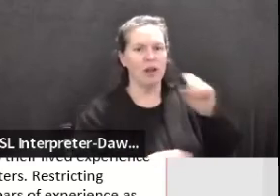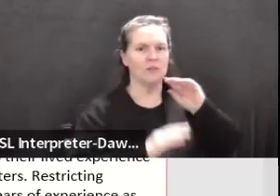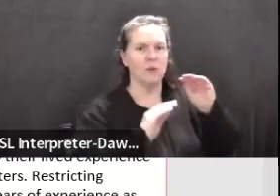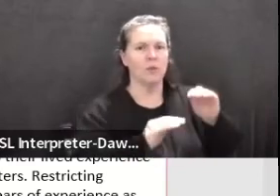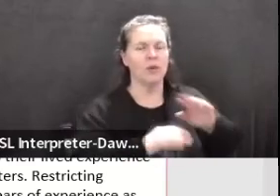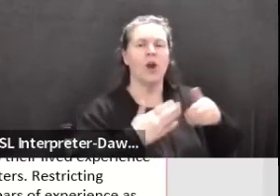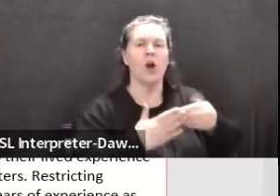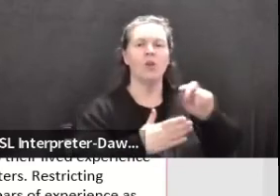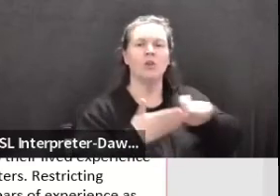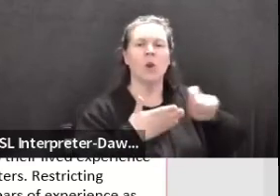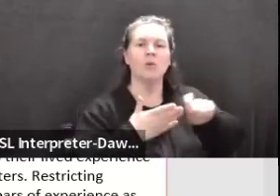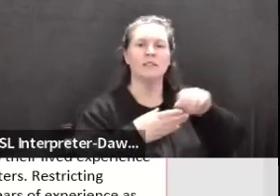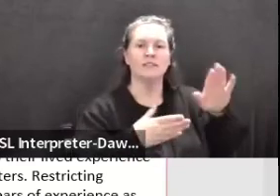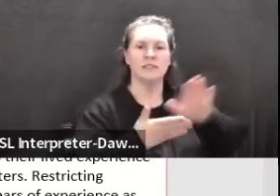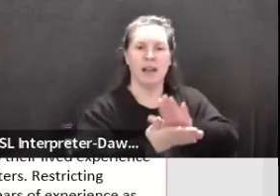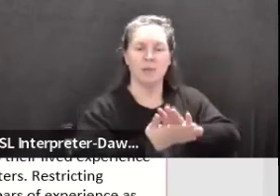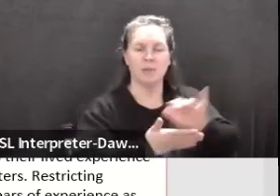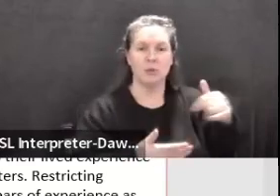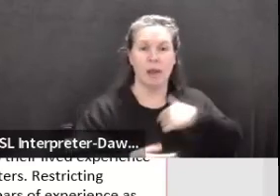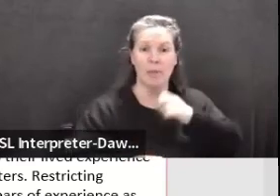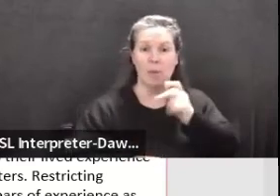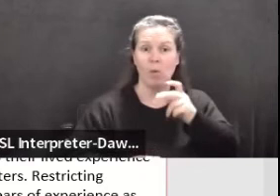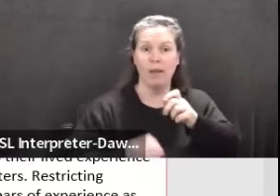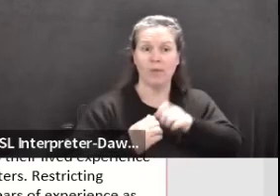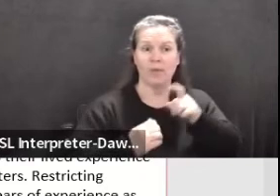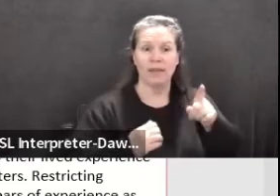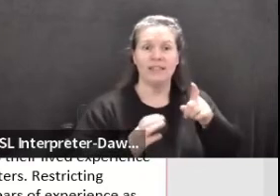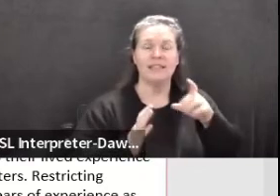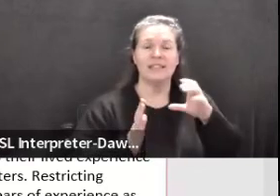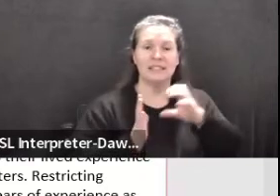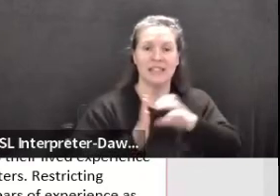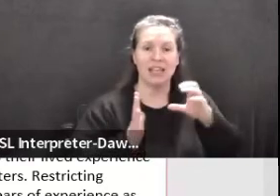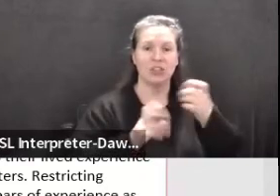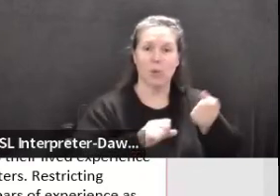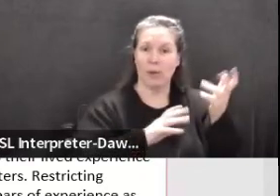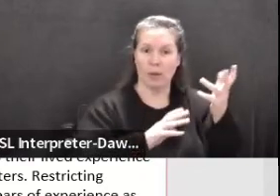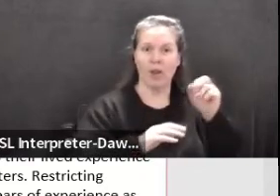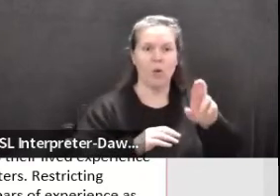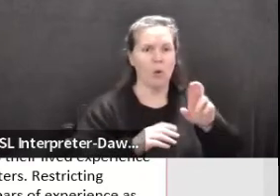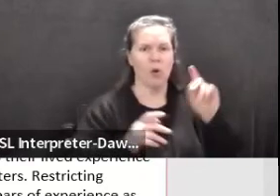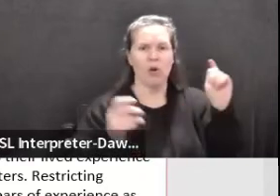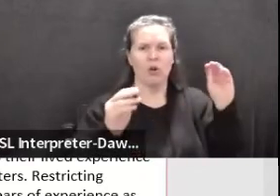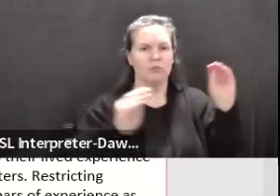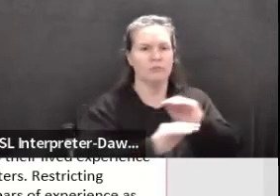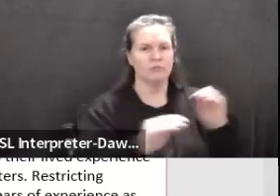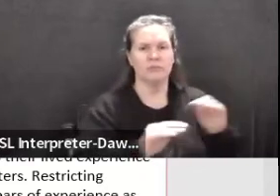I'm okay with this section completely going away or just being reworded instead of minimum standards